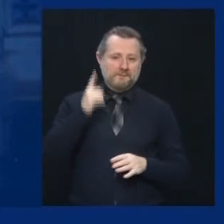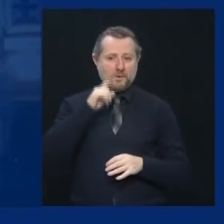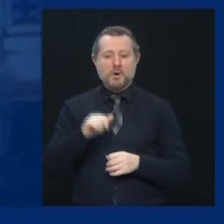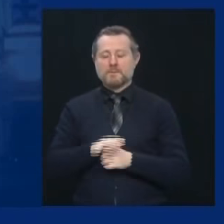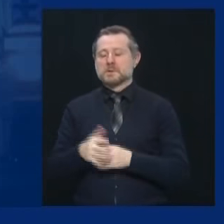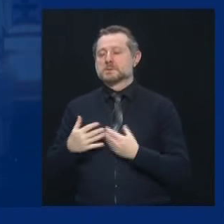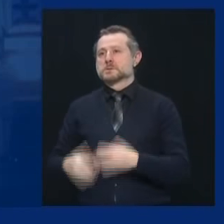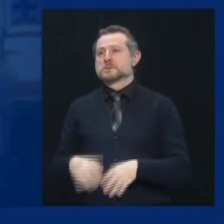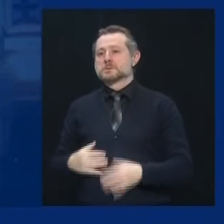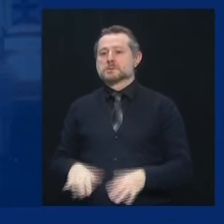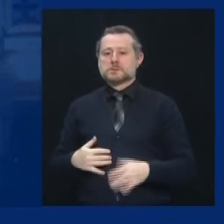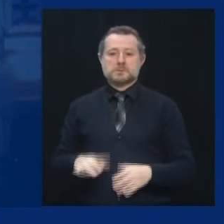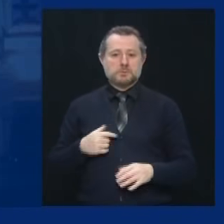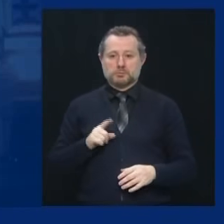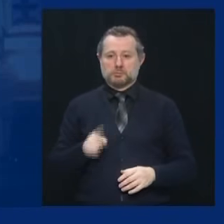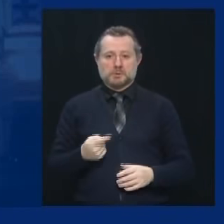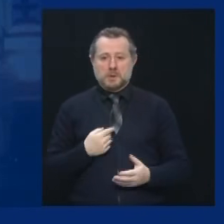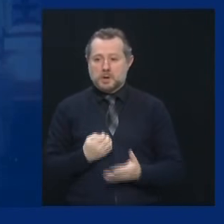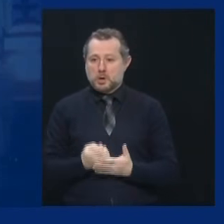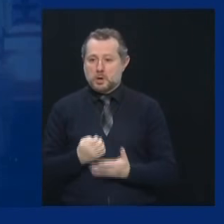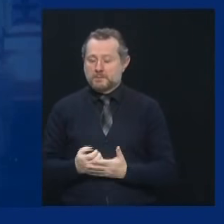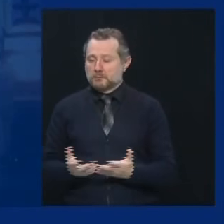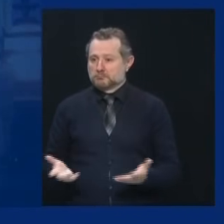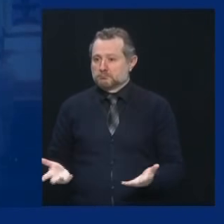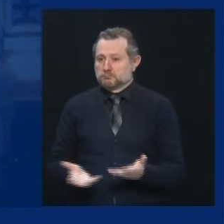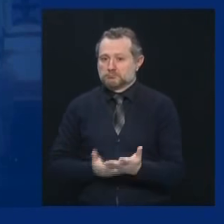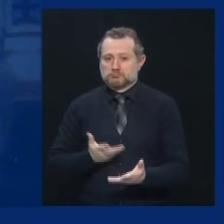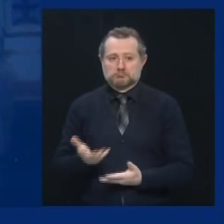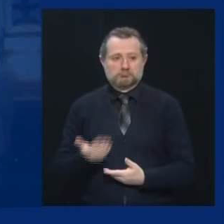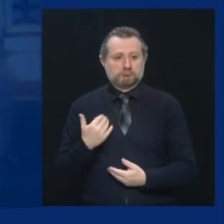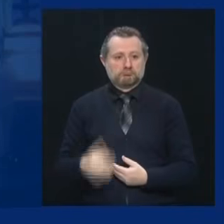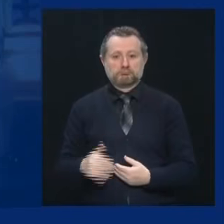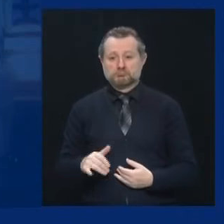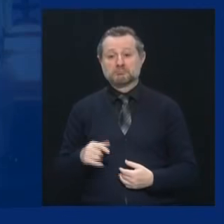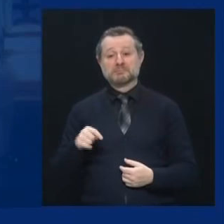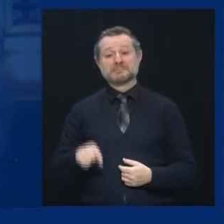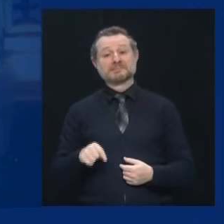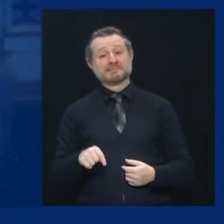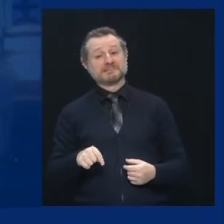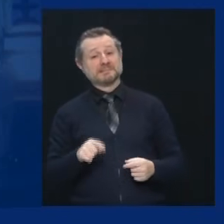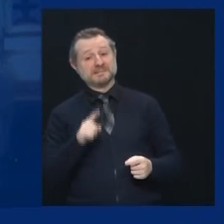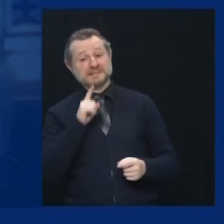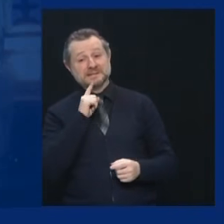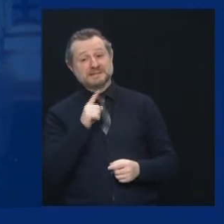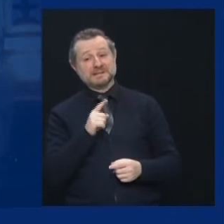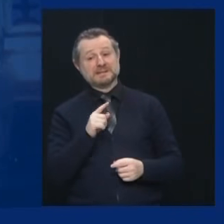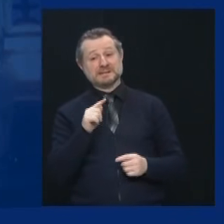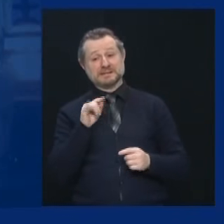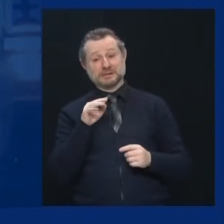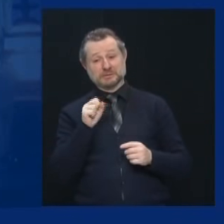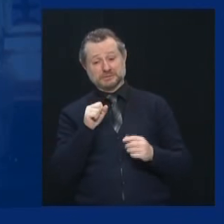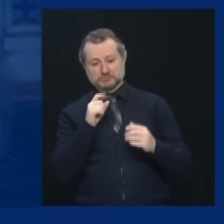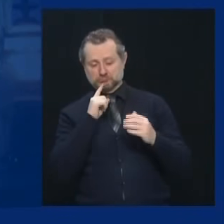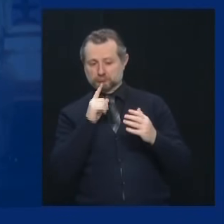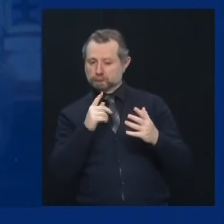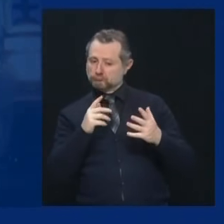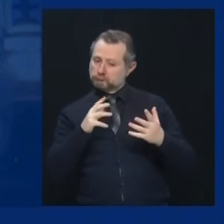BEING VACCINATED IN ONE-THIRD,